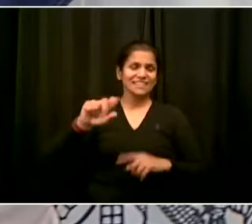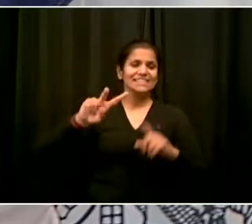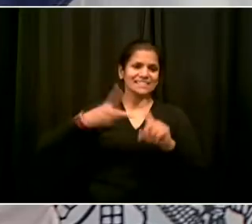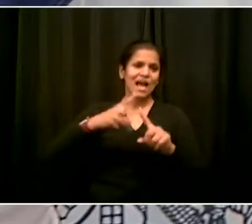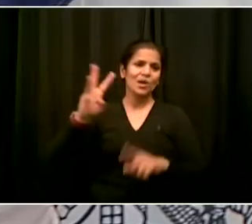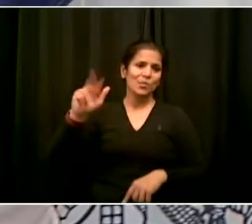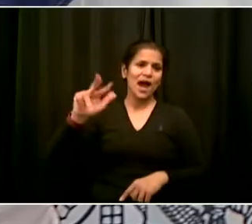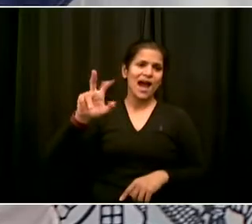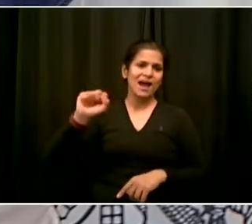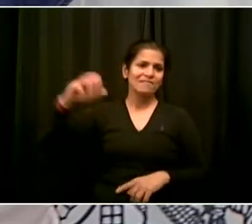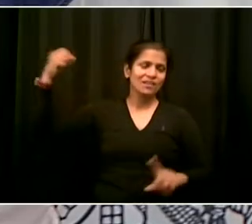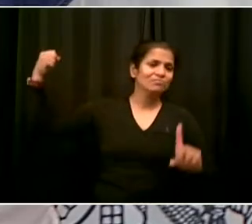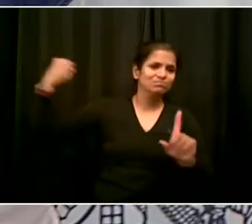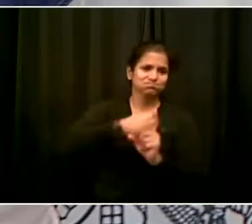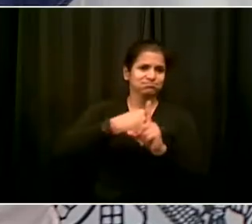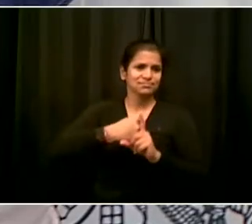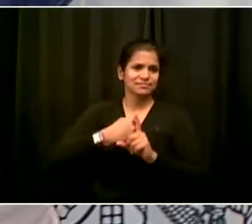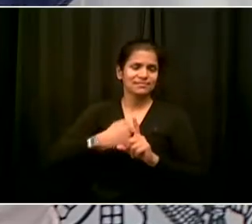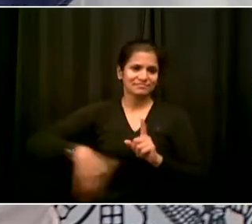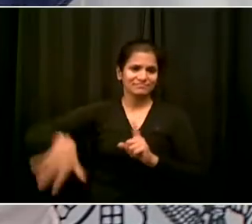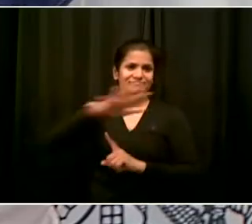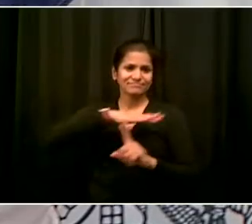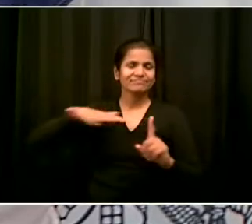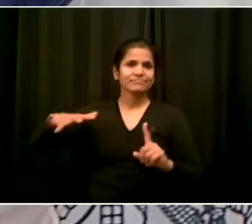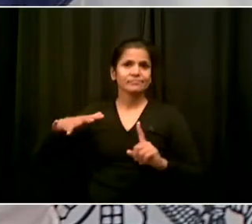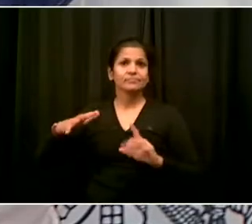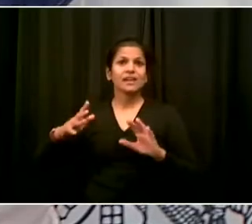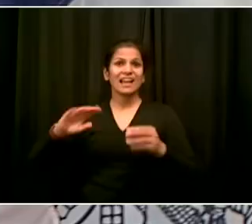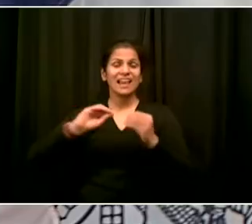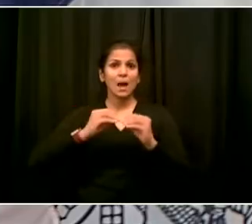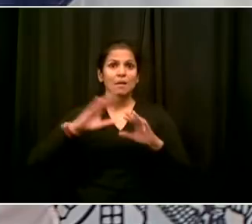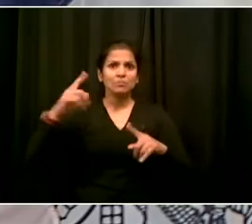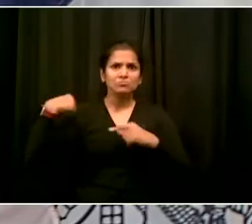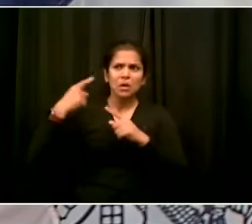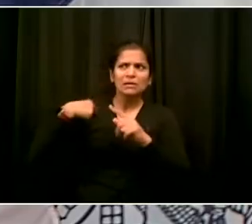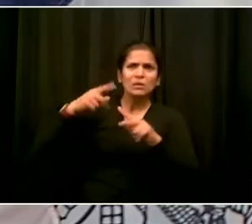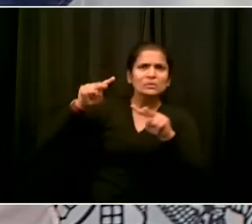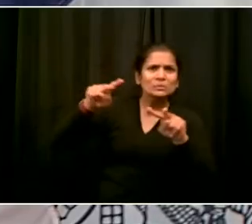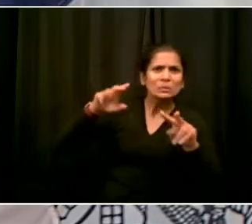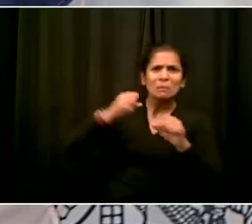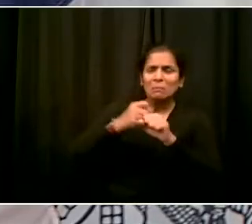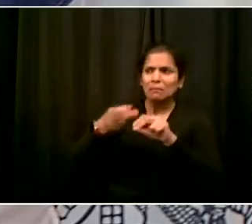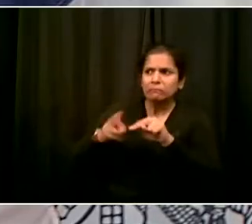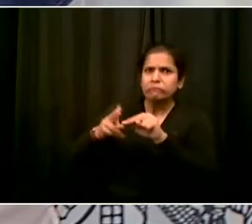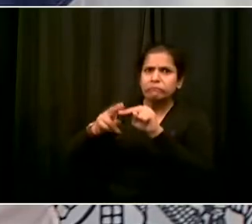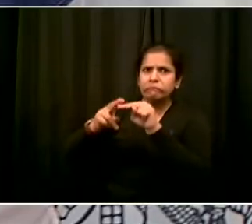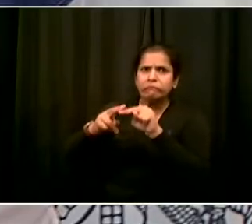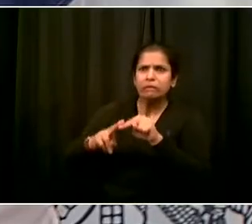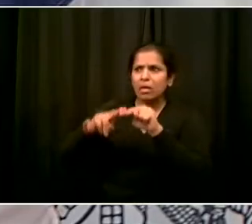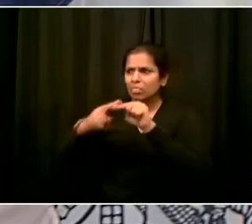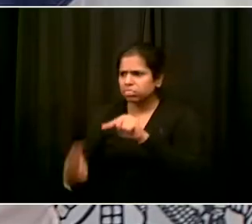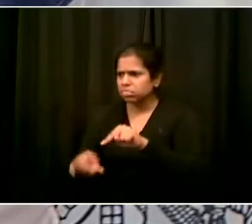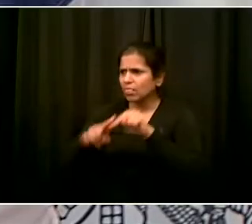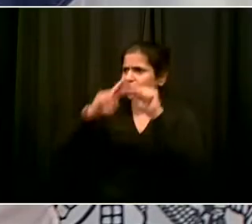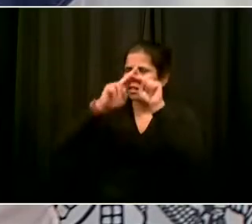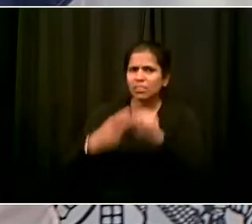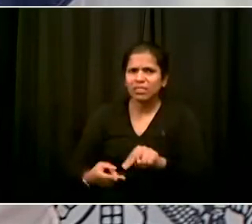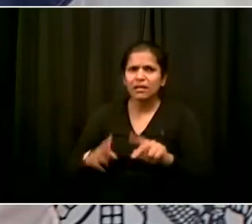UNFORTTATUNEELY, IS RIGHT UPON . WE ARE SEEING A DIFFERENTNT REALITY IN THE HOSPITALS FOR SURE THAN IN THE SPRING, AND THTH ISIS A VERY, VERY IMPORTANT